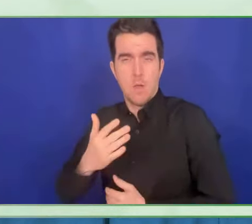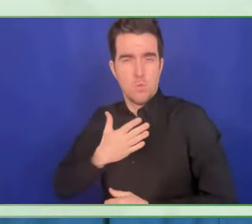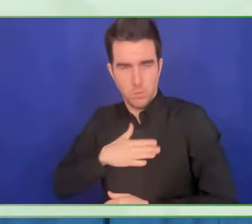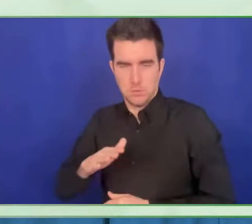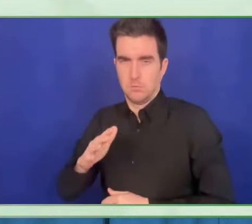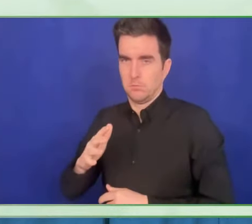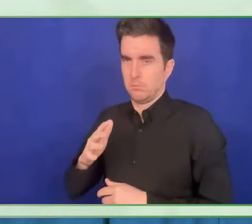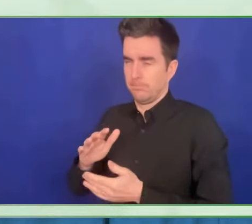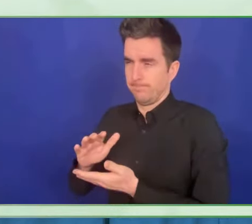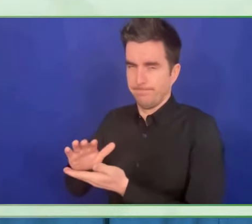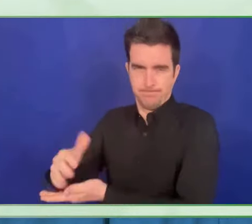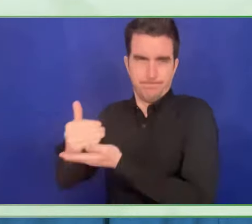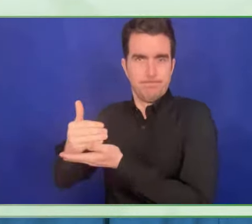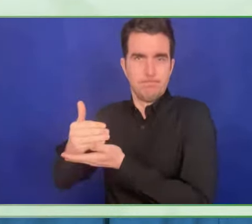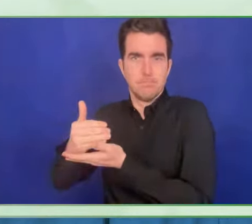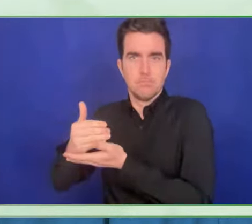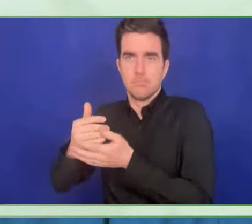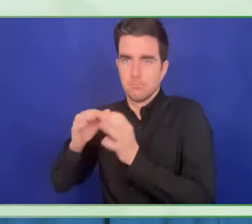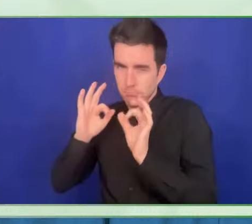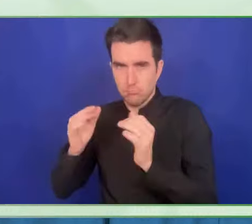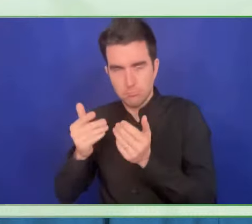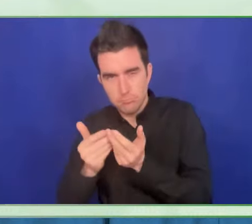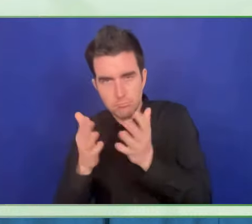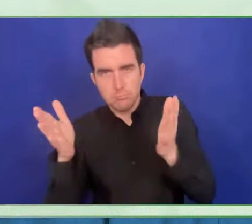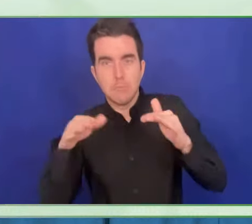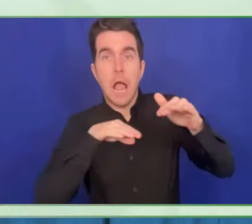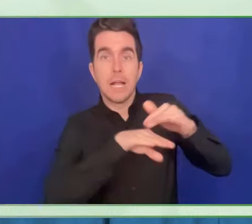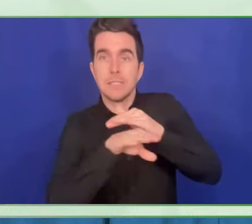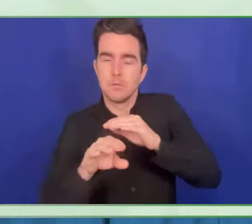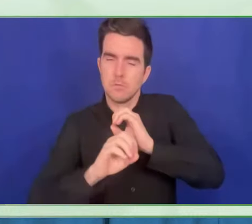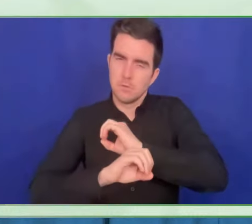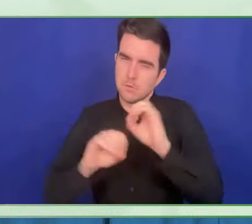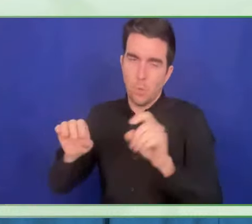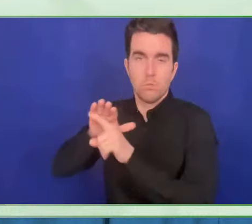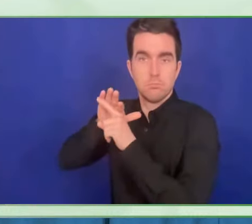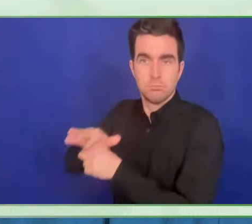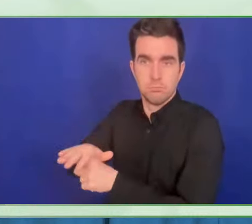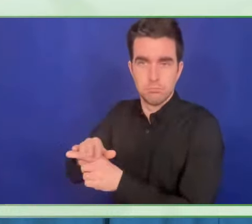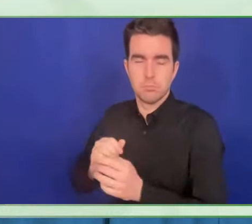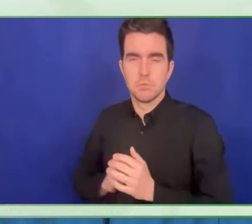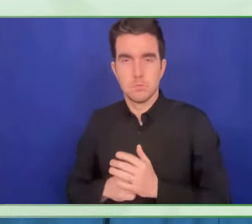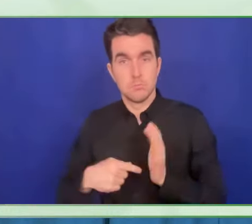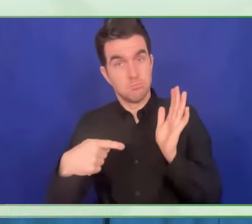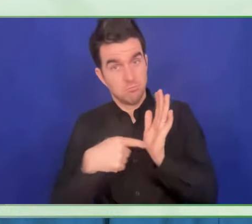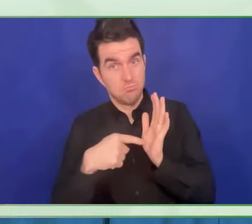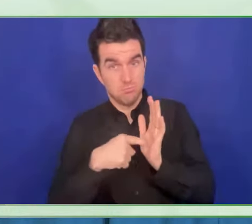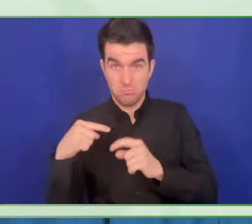The fifth area is about promoting the rights of persons with disabilities globally.